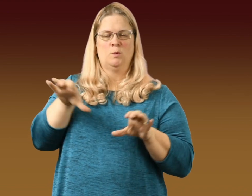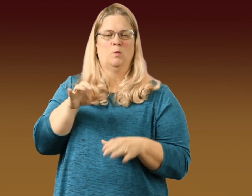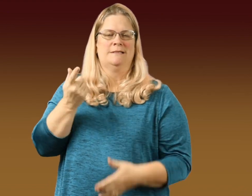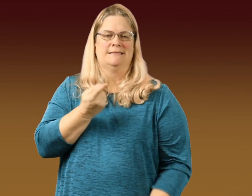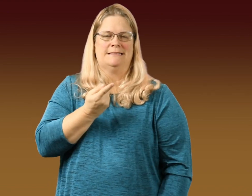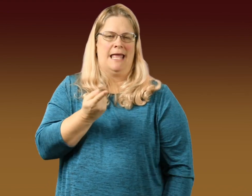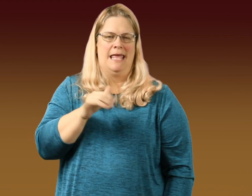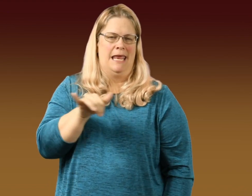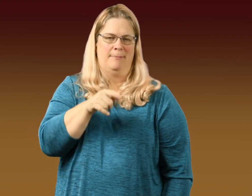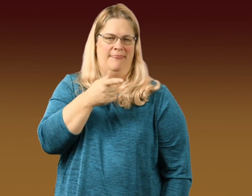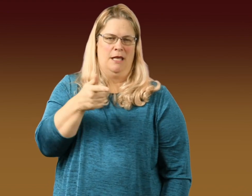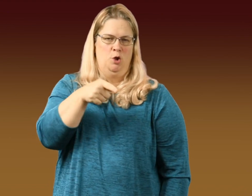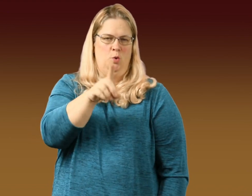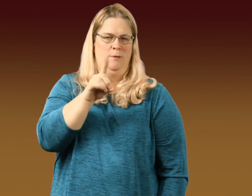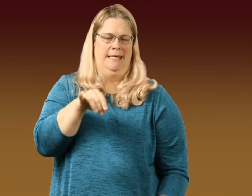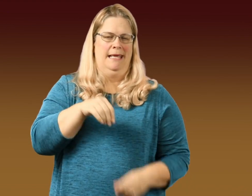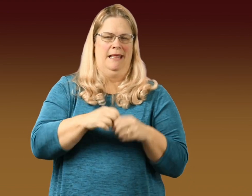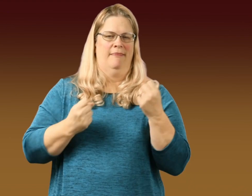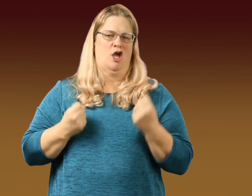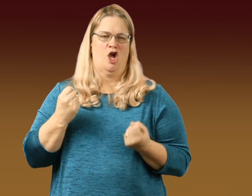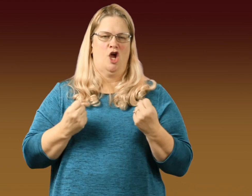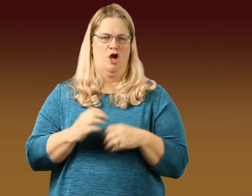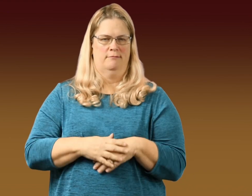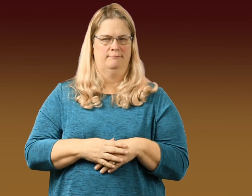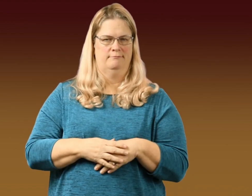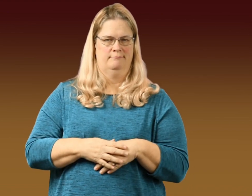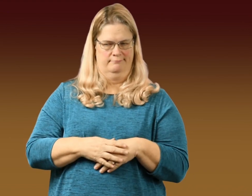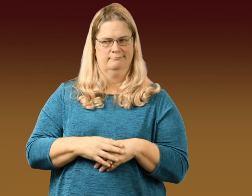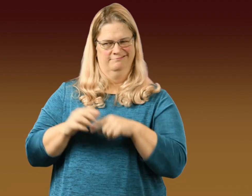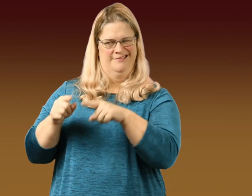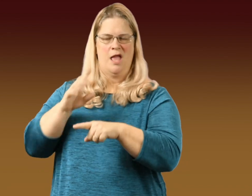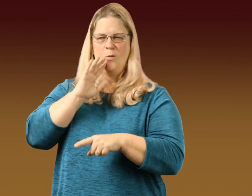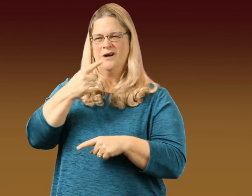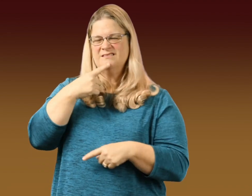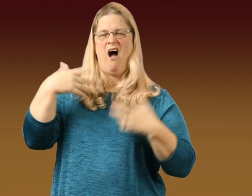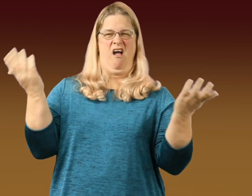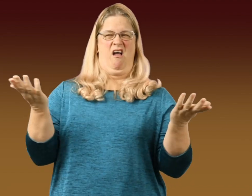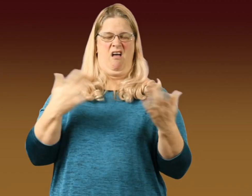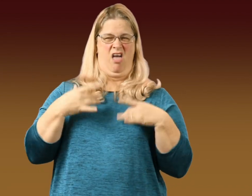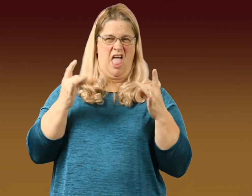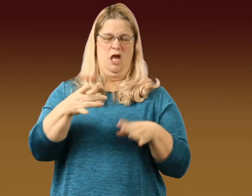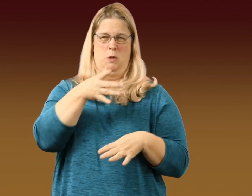Don't be surprised if they do the very similar thing that you did in the car.